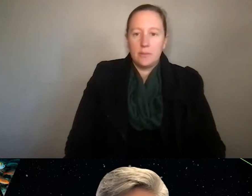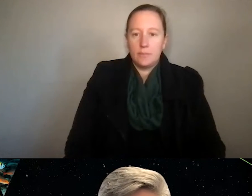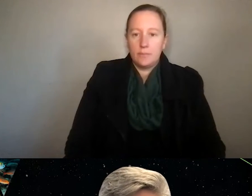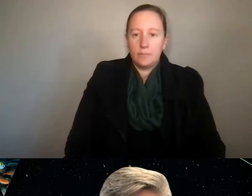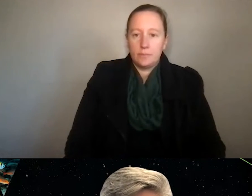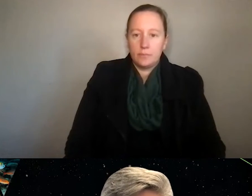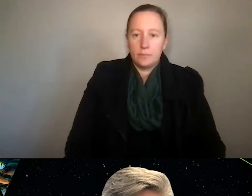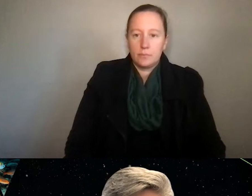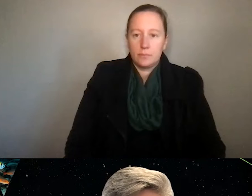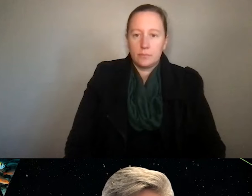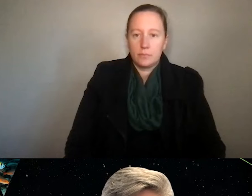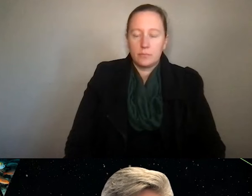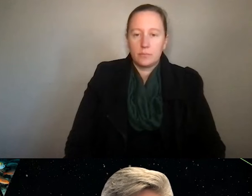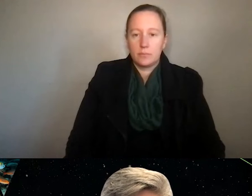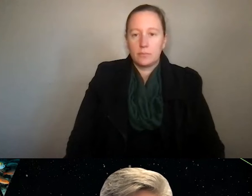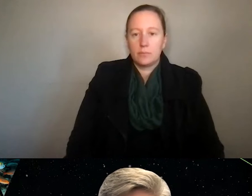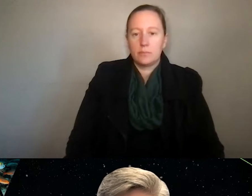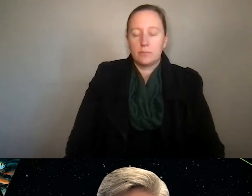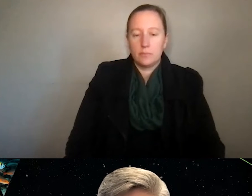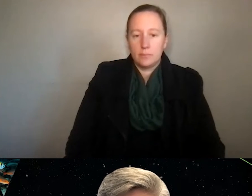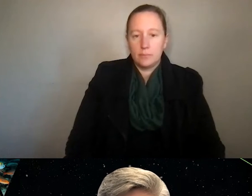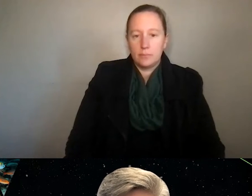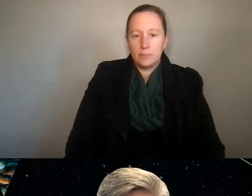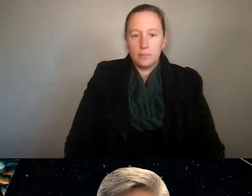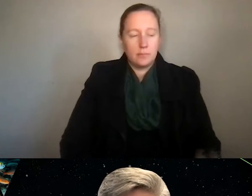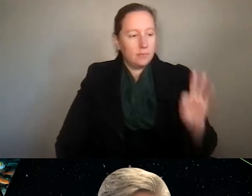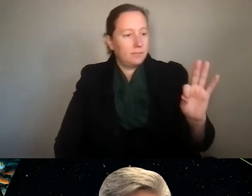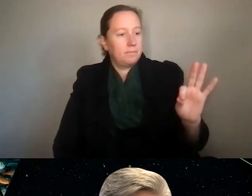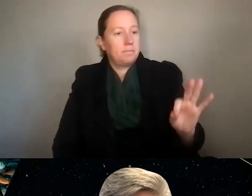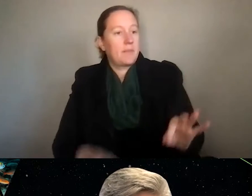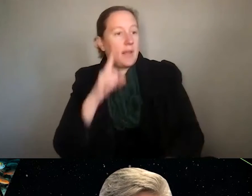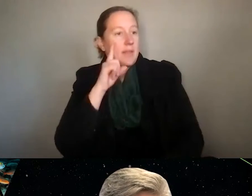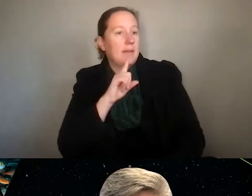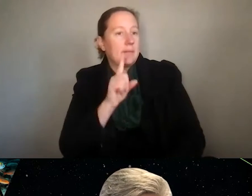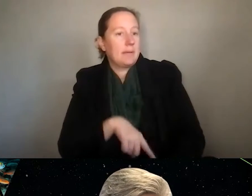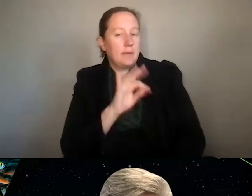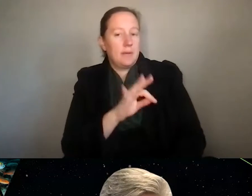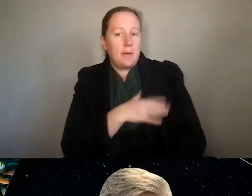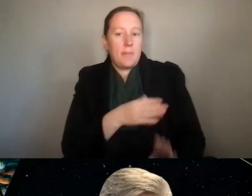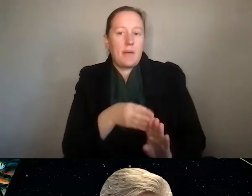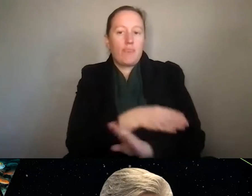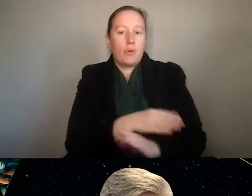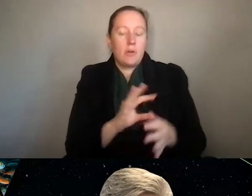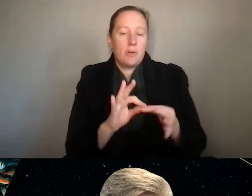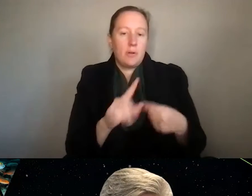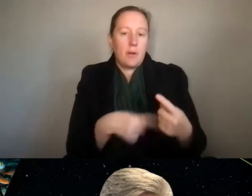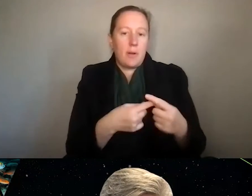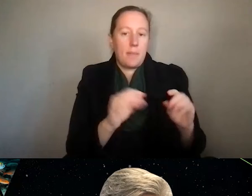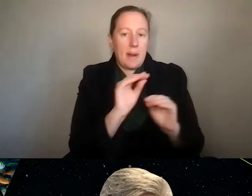Elsa, did you want to add to that? Elsa Gonzalez: No, I think back to my previous comment about how you put